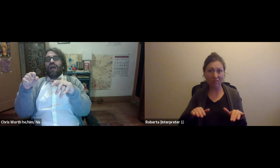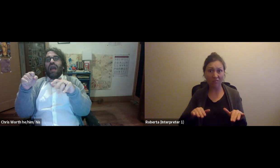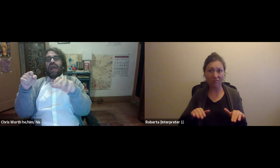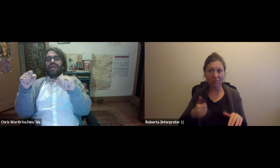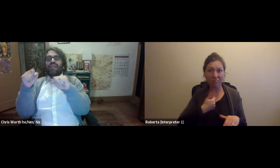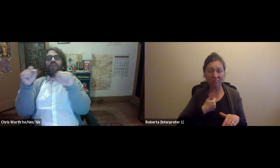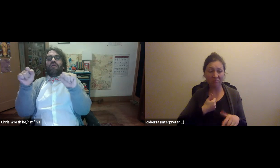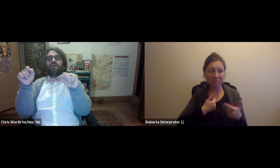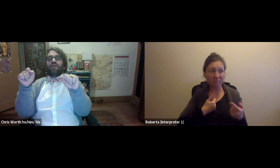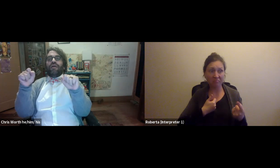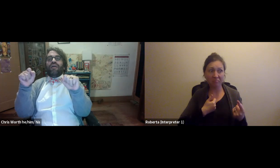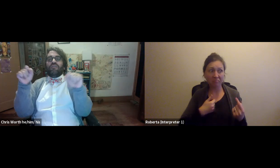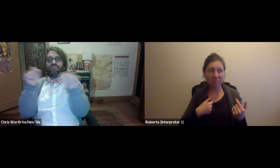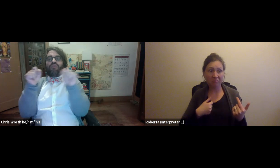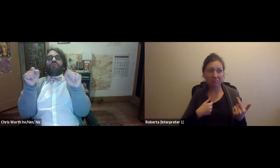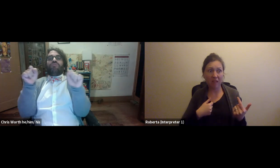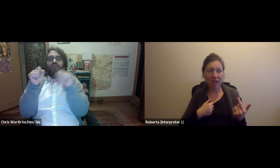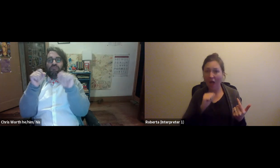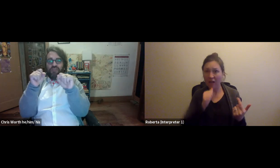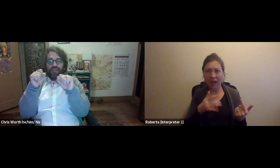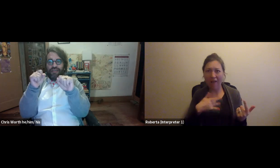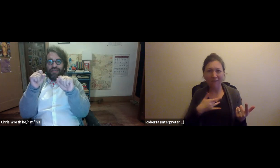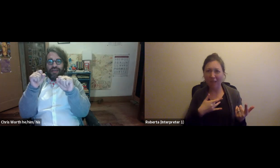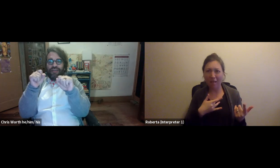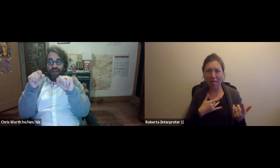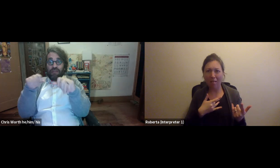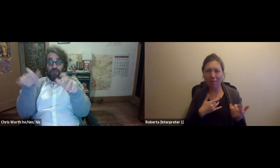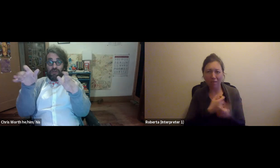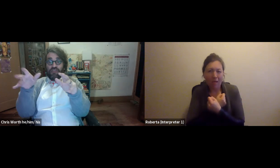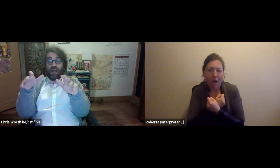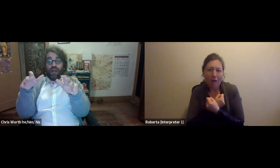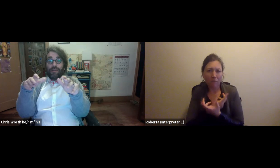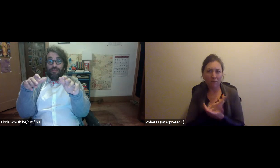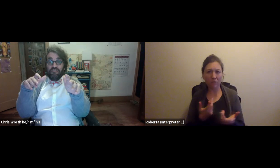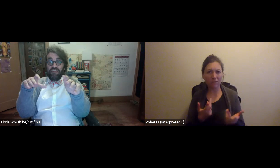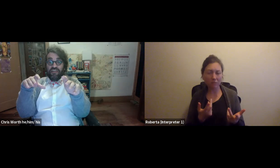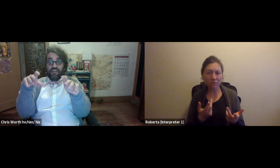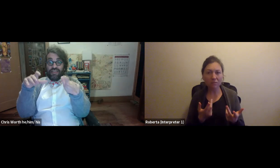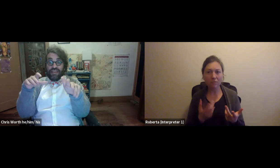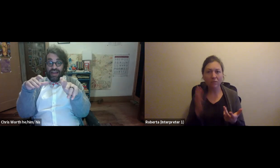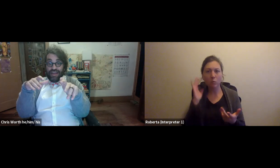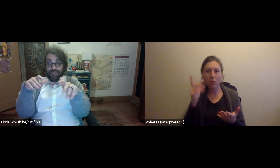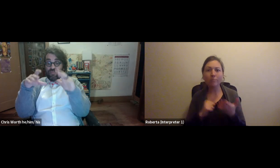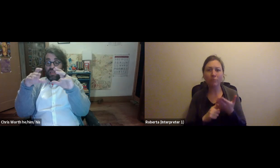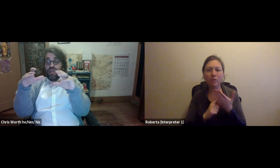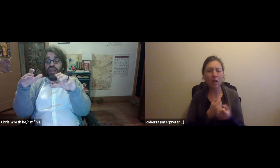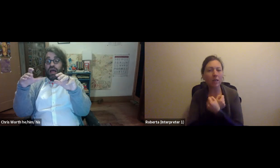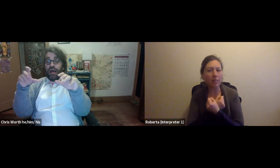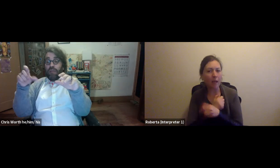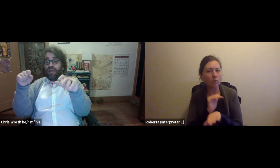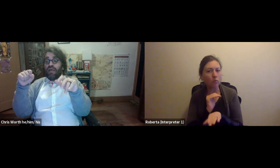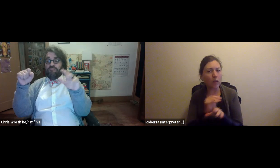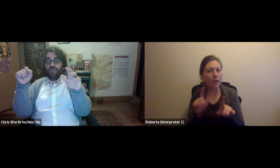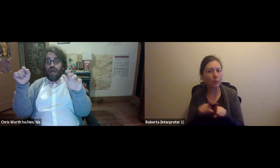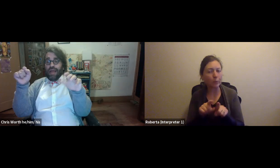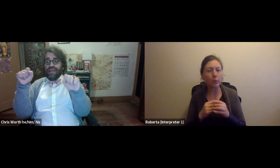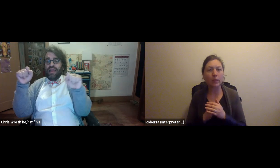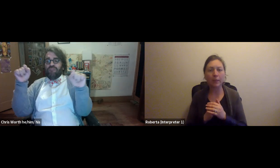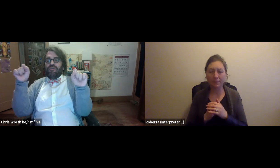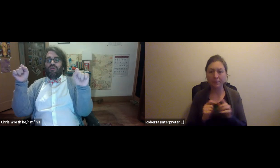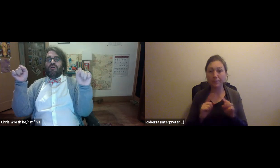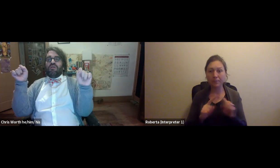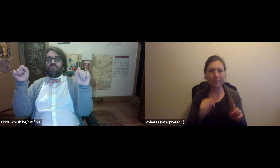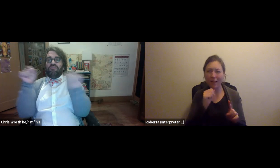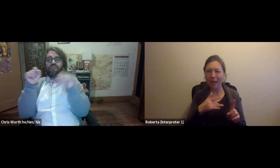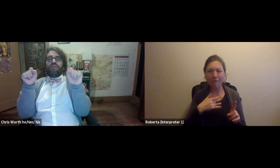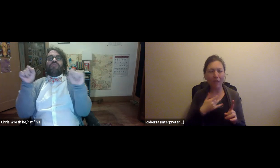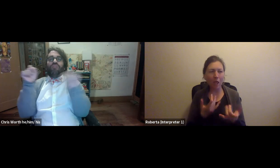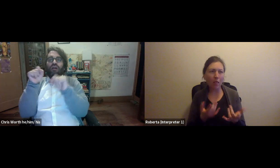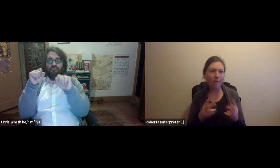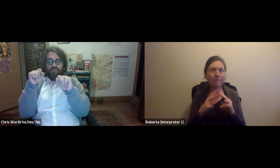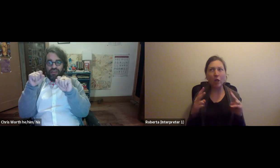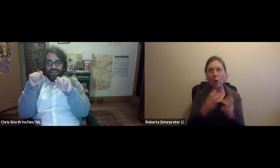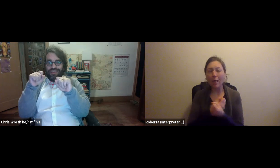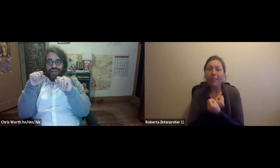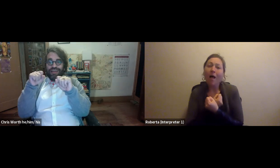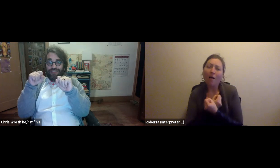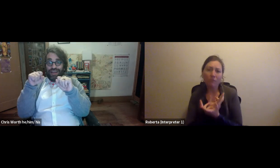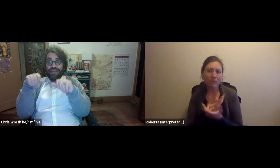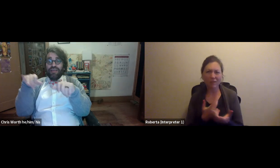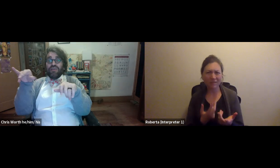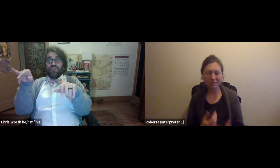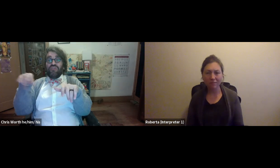I did not feel loved. We're going to talk about love tonight. I did not feel very loved, so